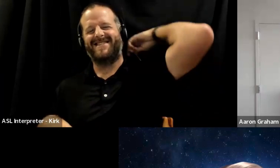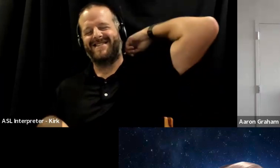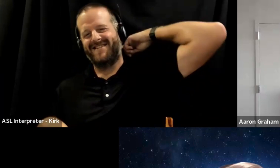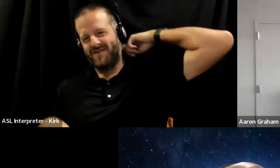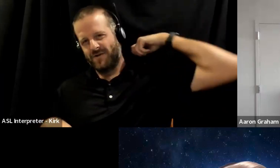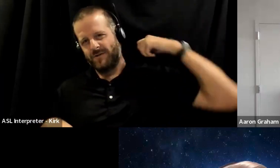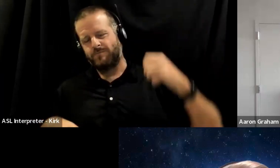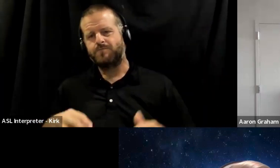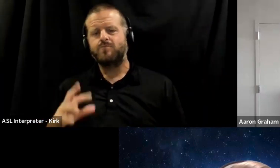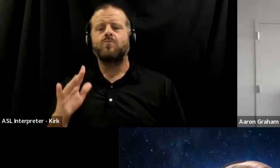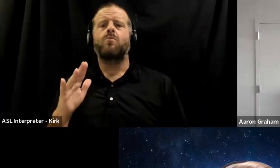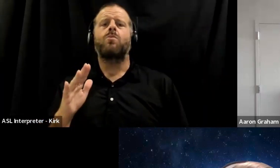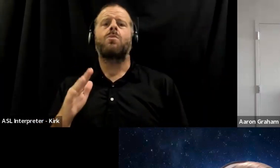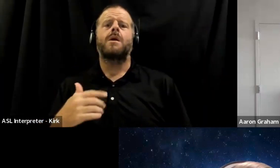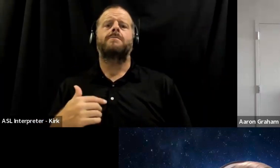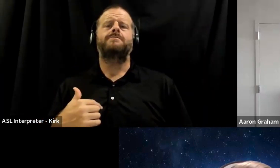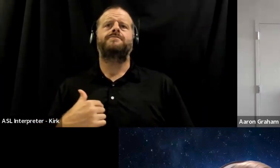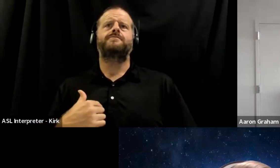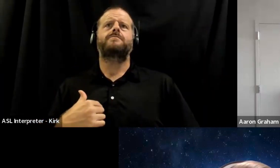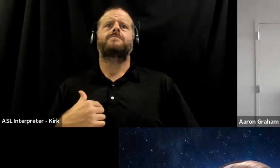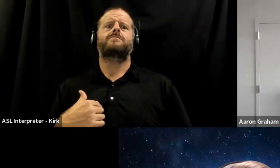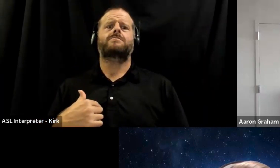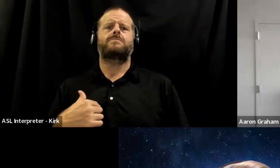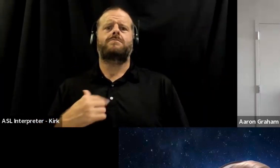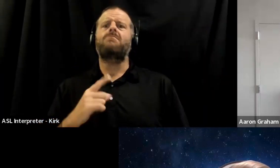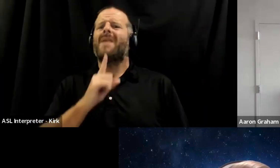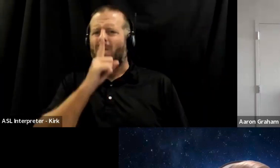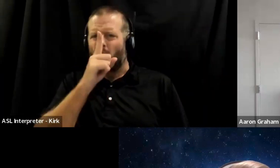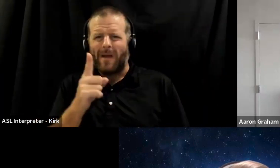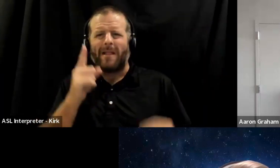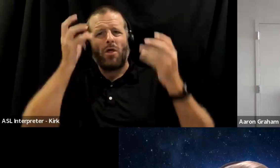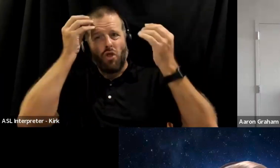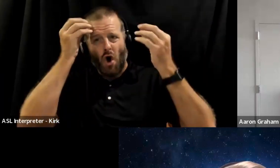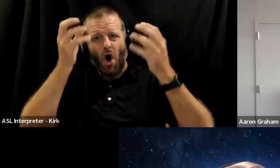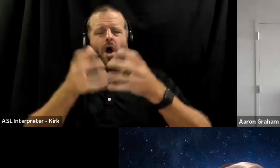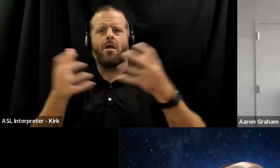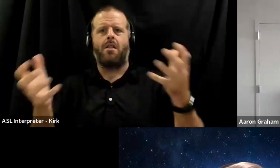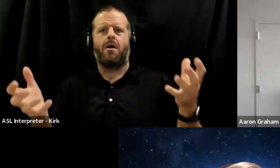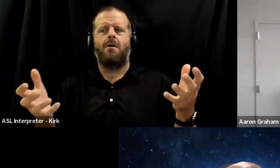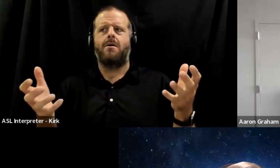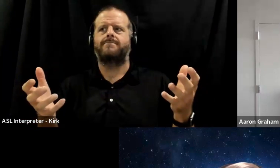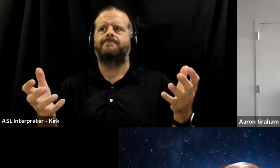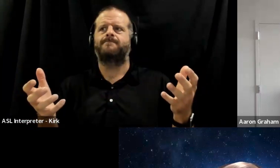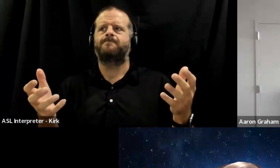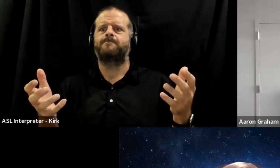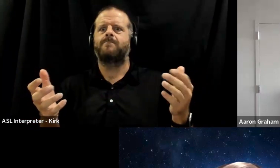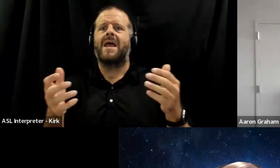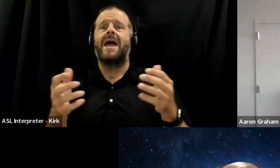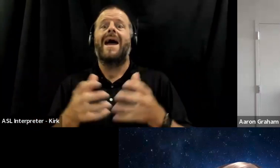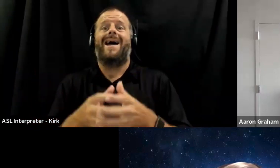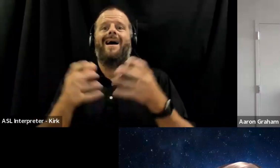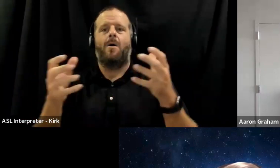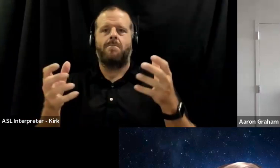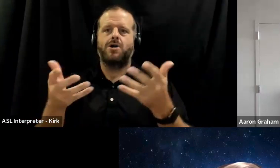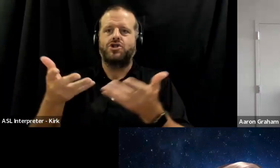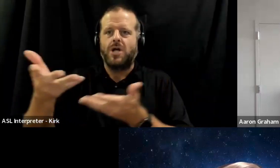So I've really thought a lot about how much interaction and engagement really